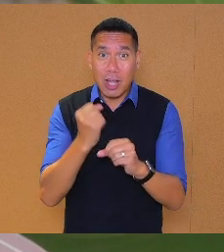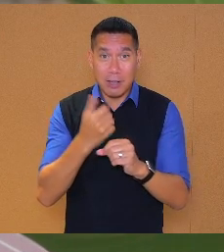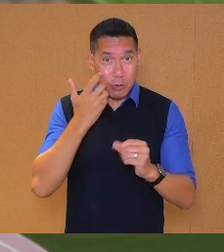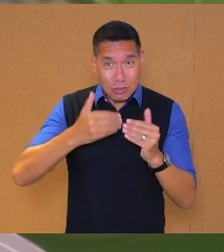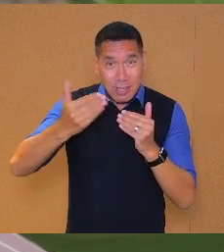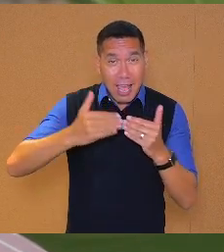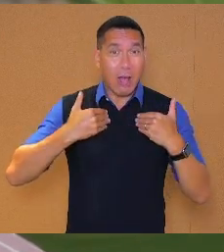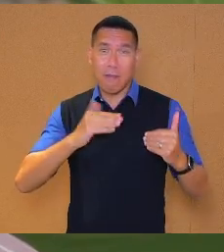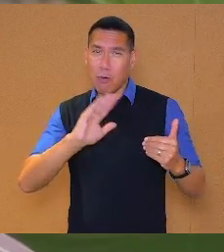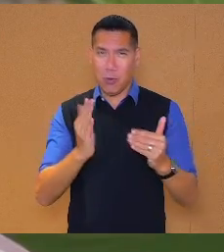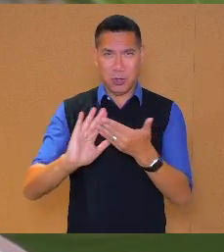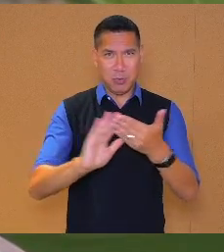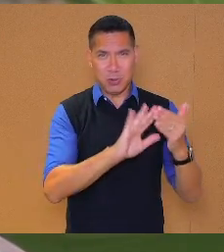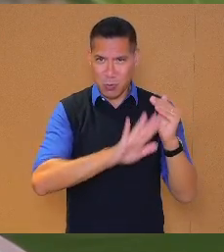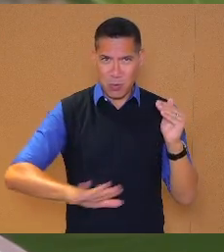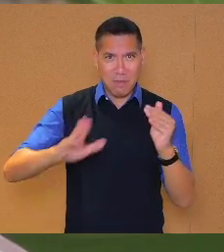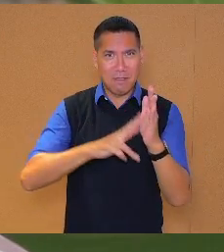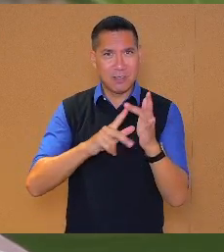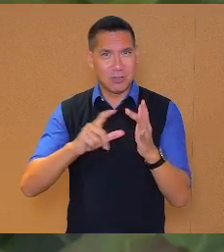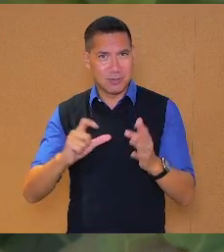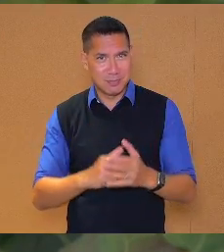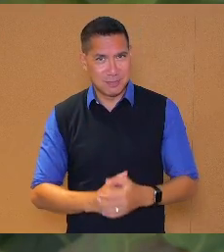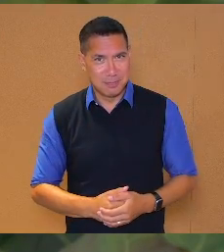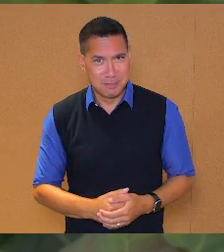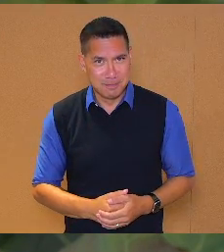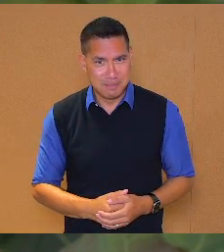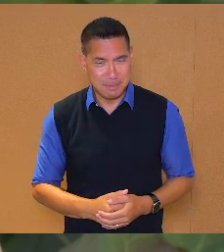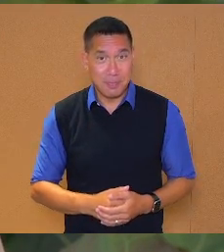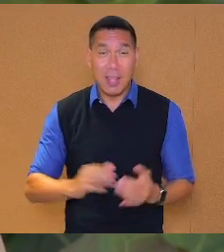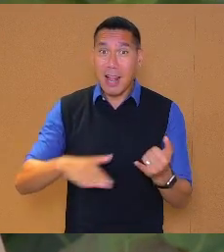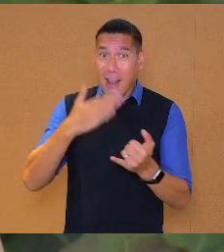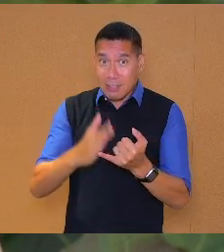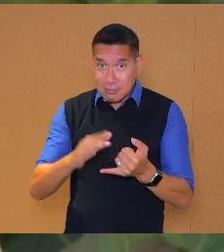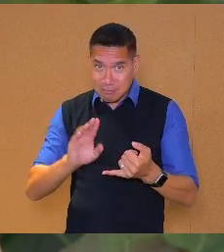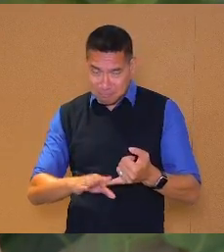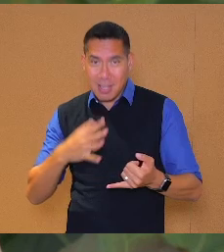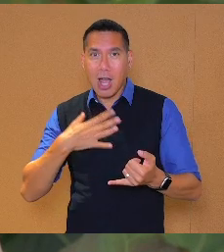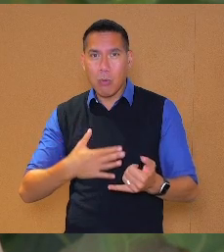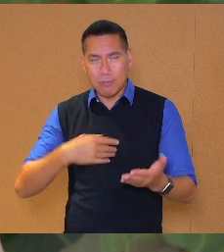for all communities, right across Victoria. Finally, I want to pay tribute to Stephen Walter for his